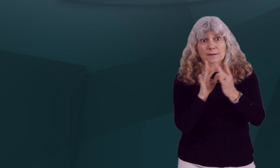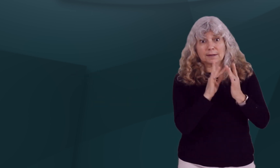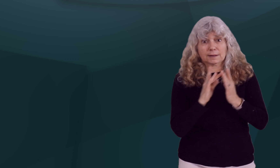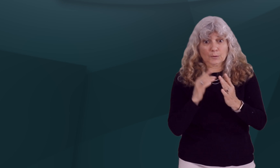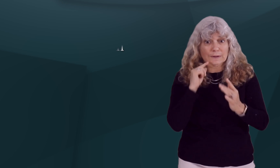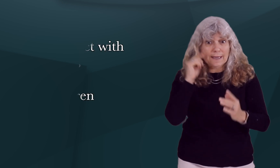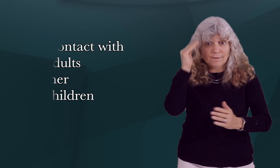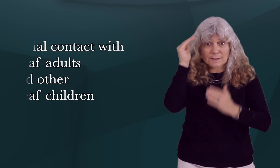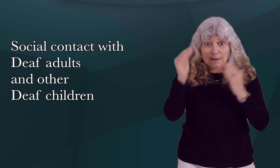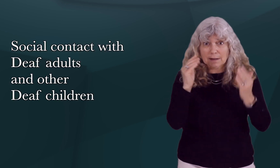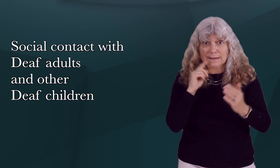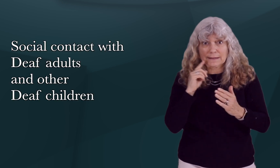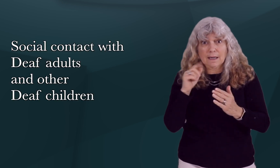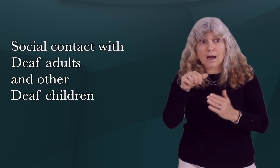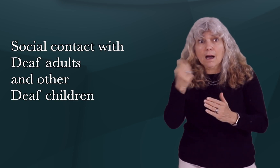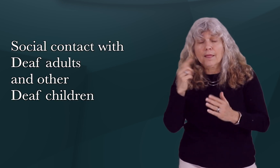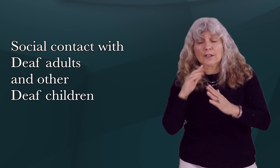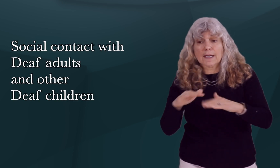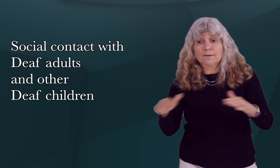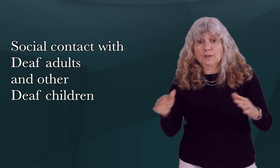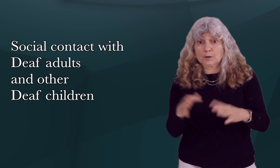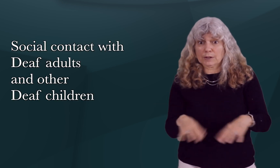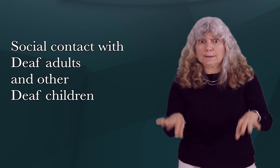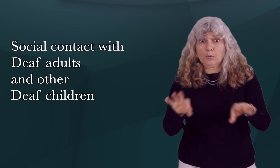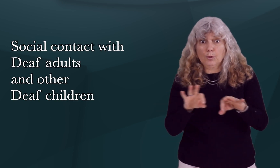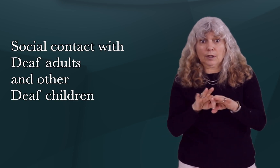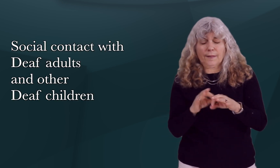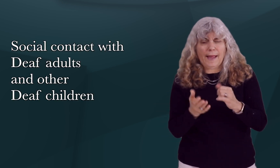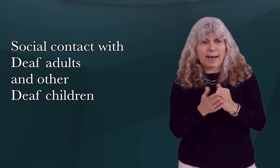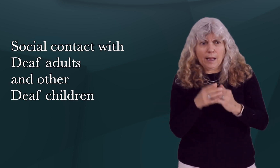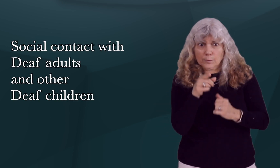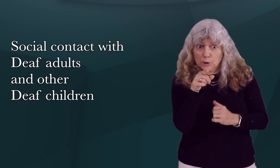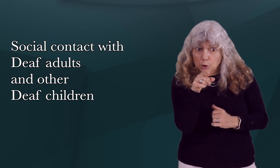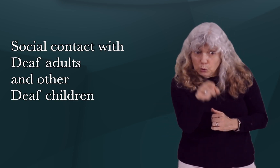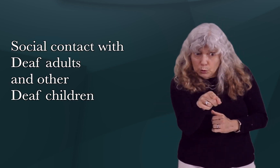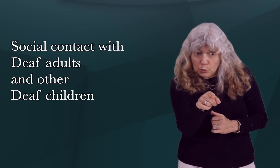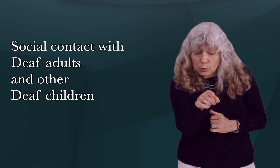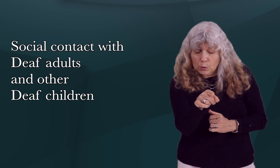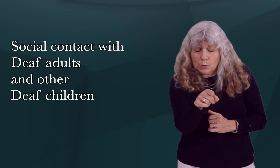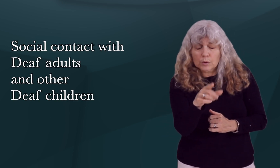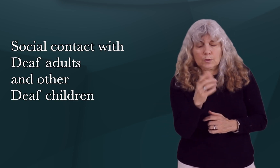Social interaction with other deaf adults and other deaf children is so important.